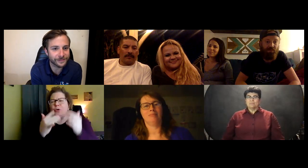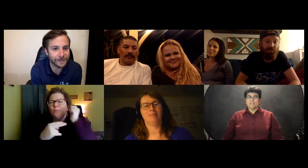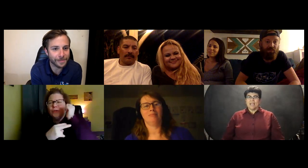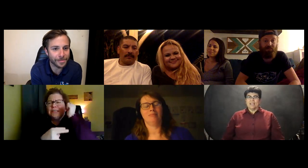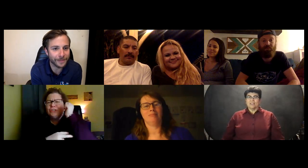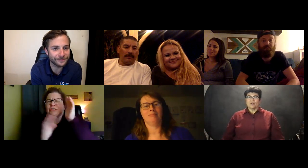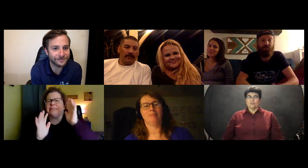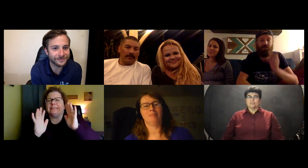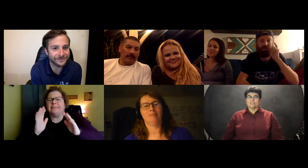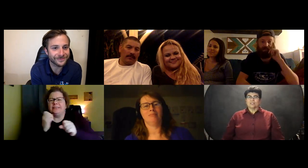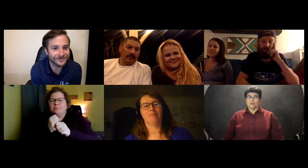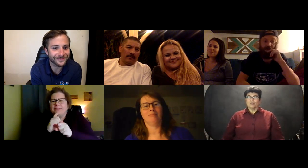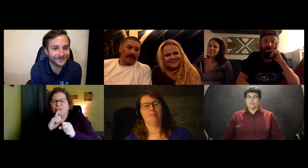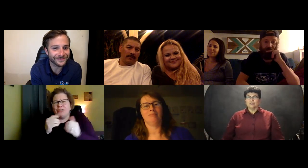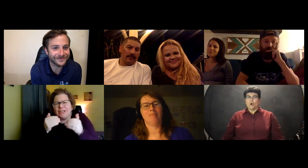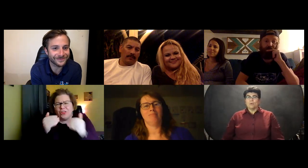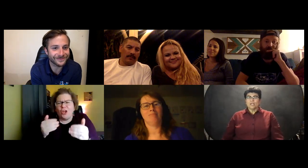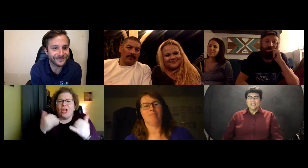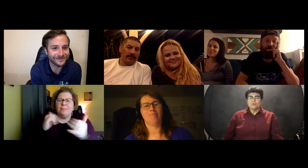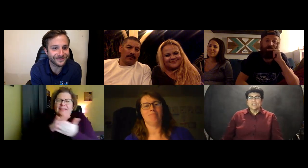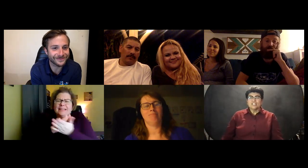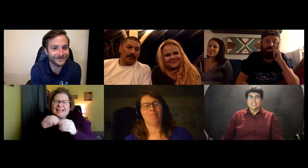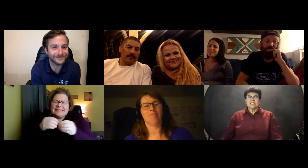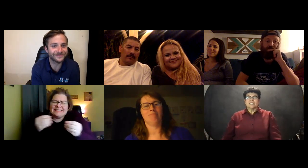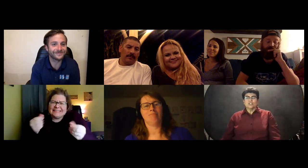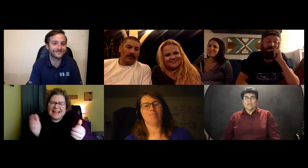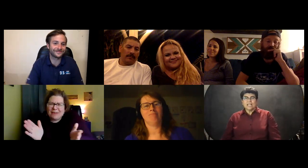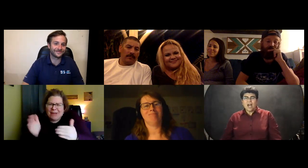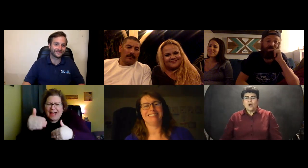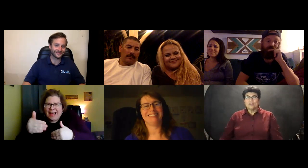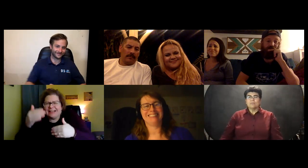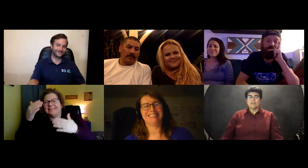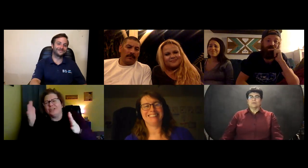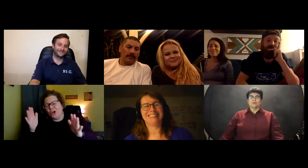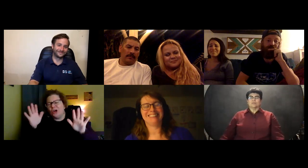saying you know you know don't burn any bridges